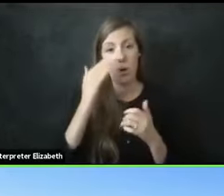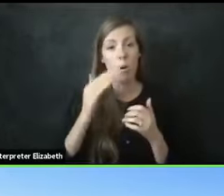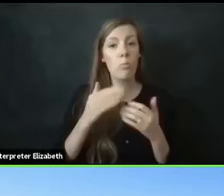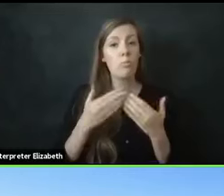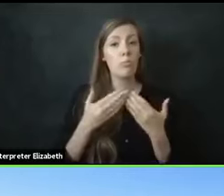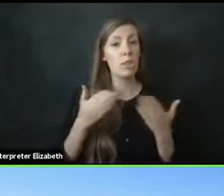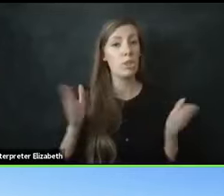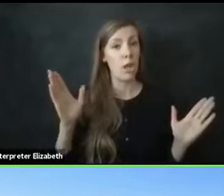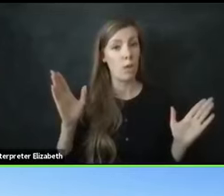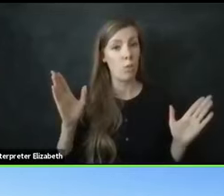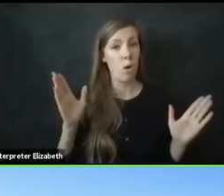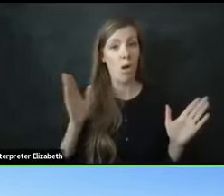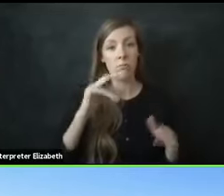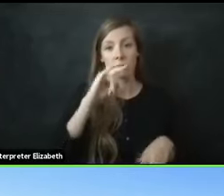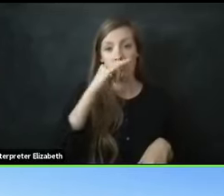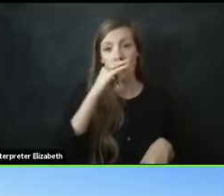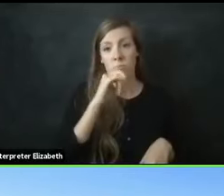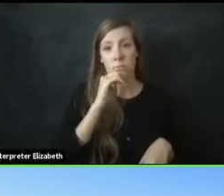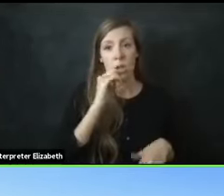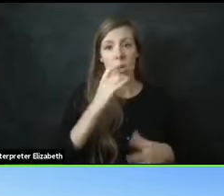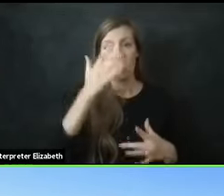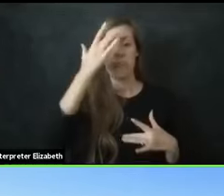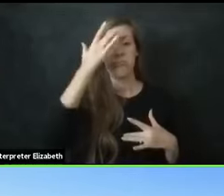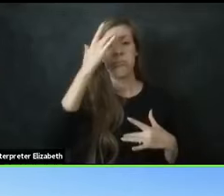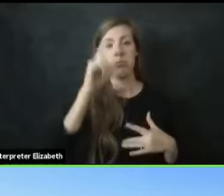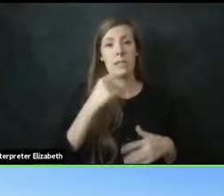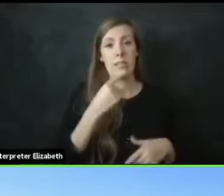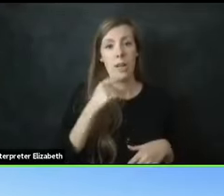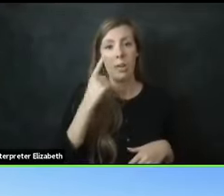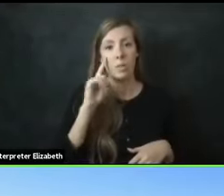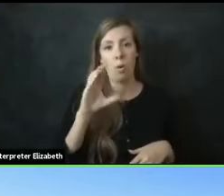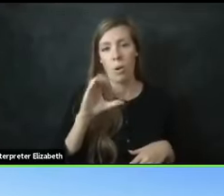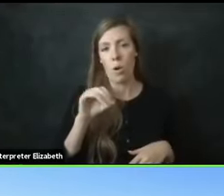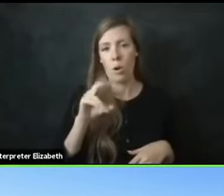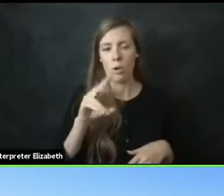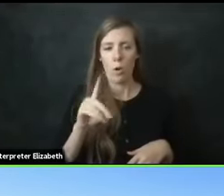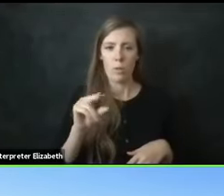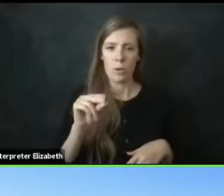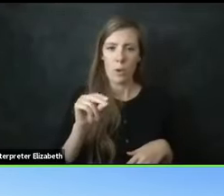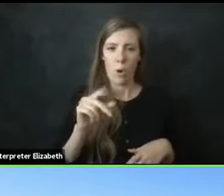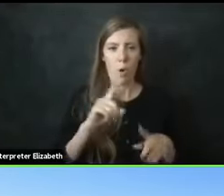are not as ill with Kovit as older people, we do see some severe outcomes.